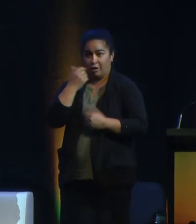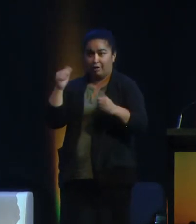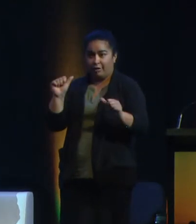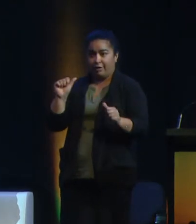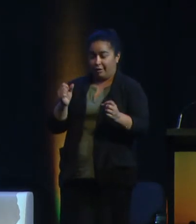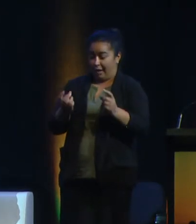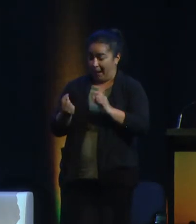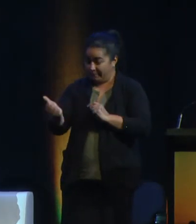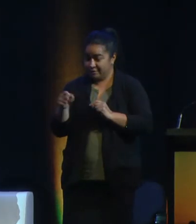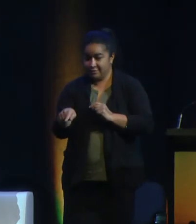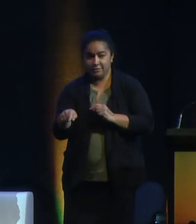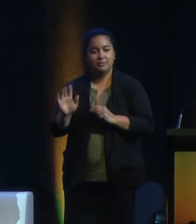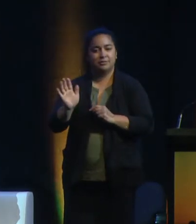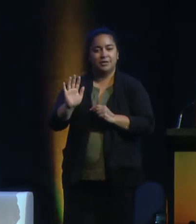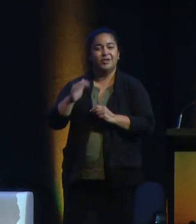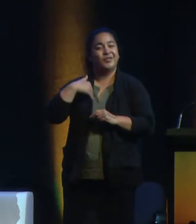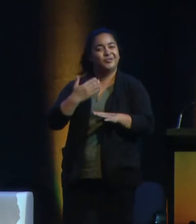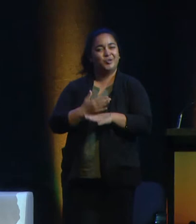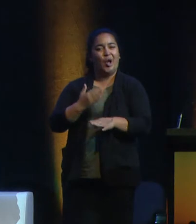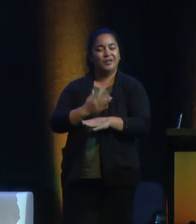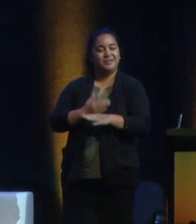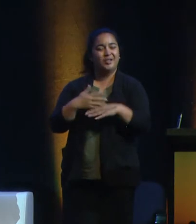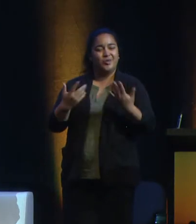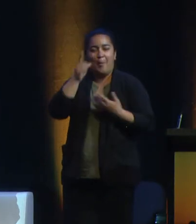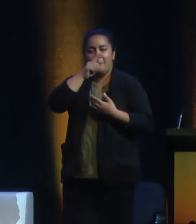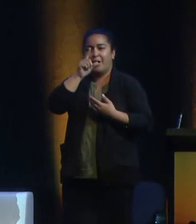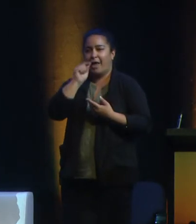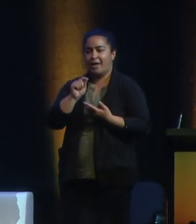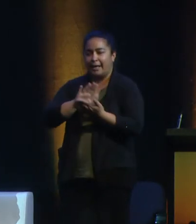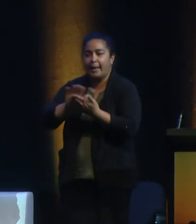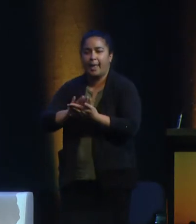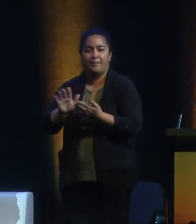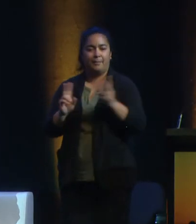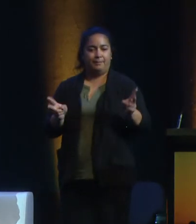to actually have jobs so that people can restore our natural environment and keep it even cleaner